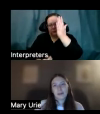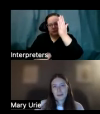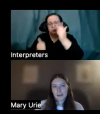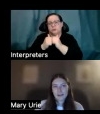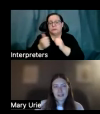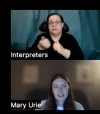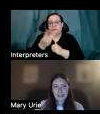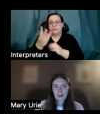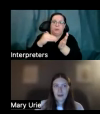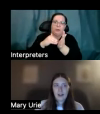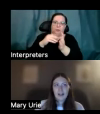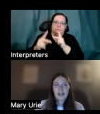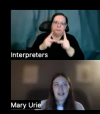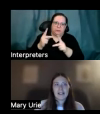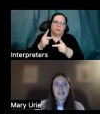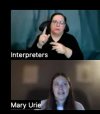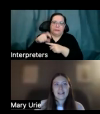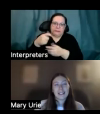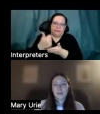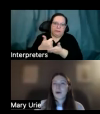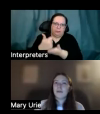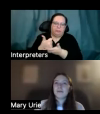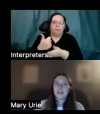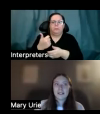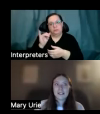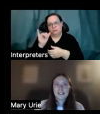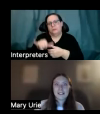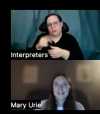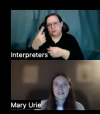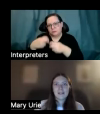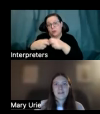people that need help. And that's a problem. Honestly, the